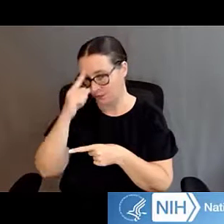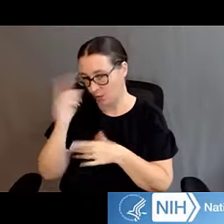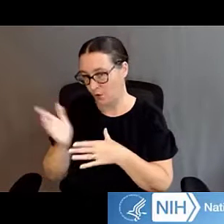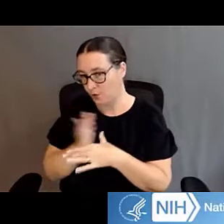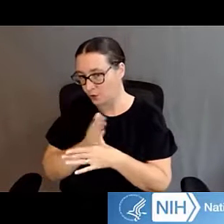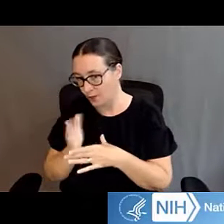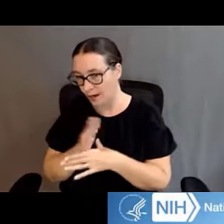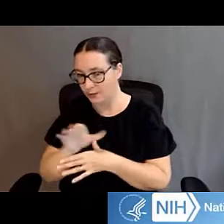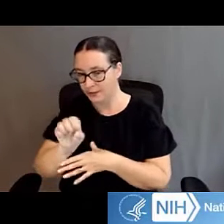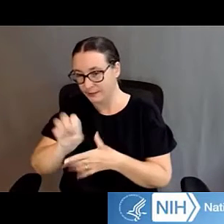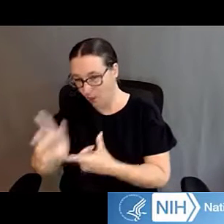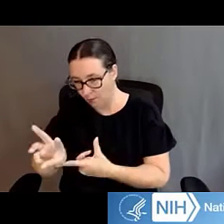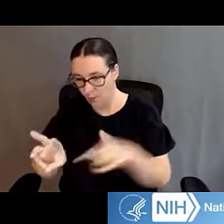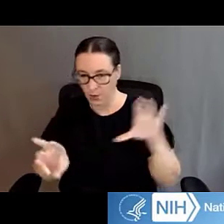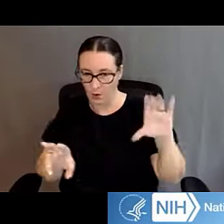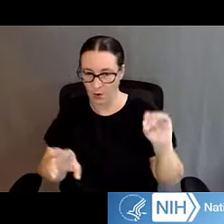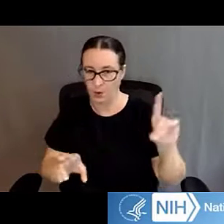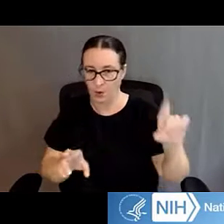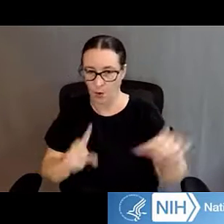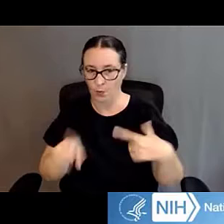in those instances when software and code are shared.